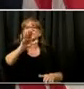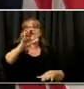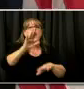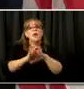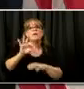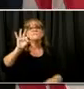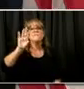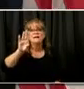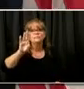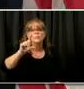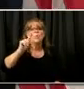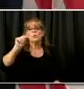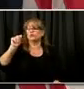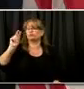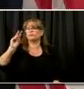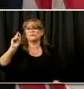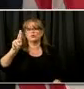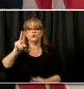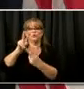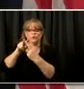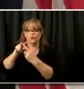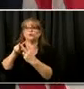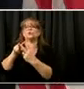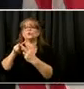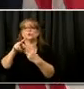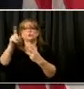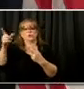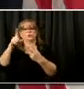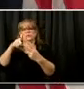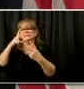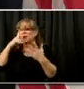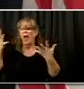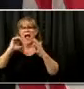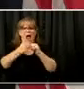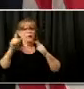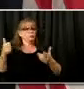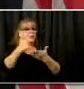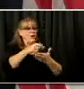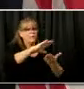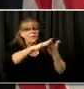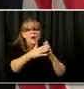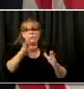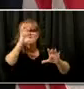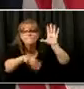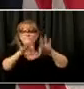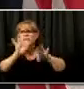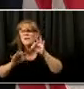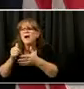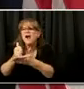neighbor as a community member to make sure that the students in your world are enrolled in school